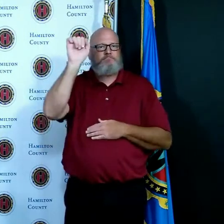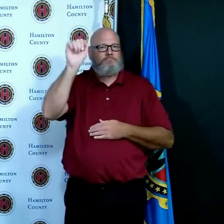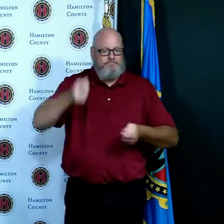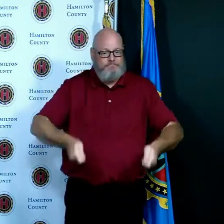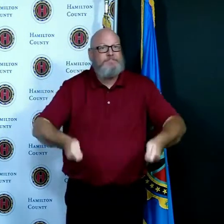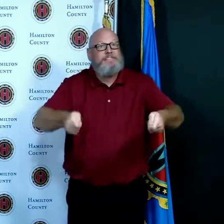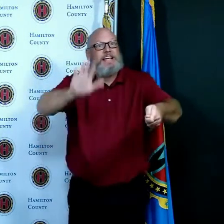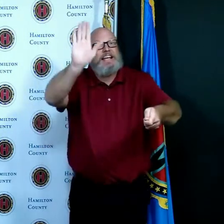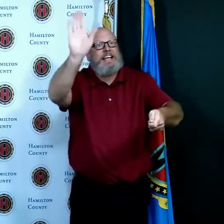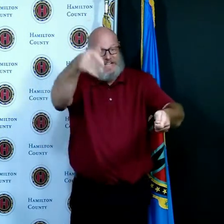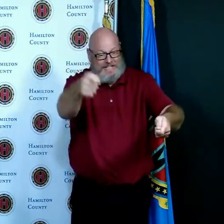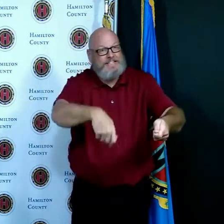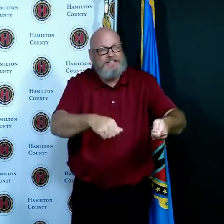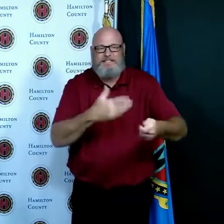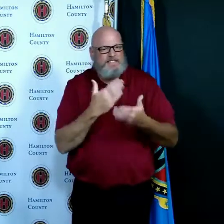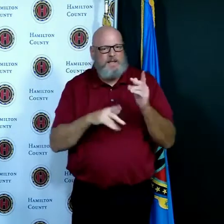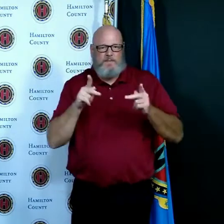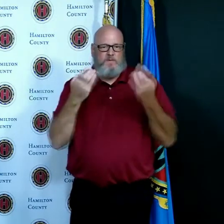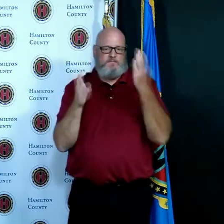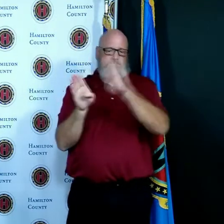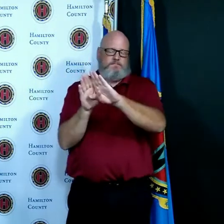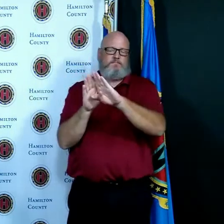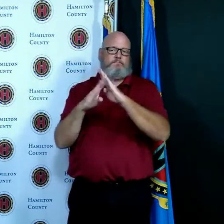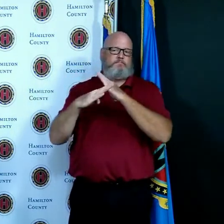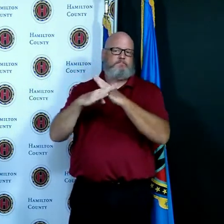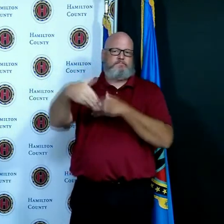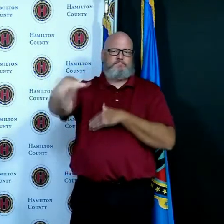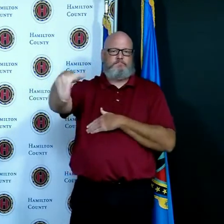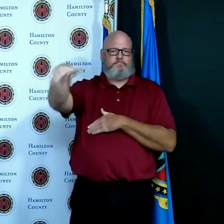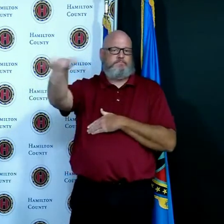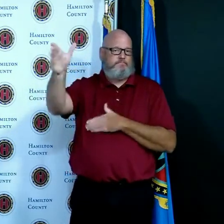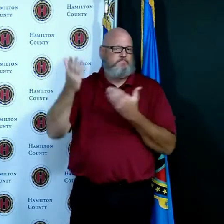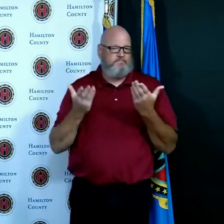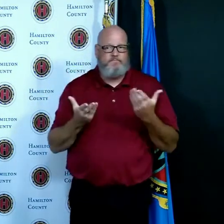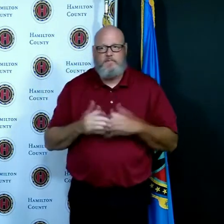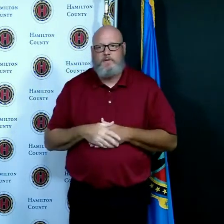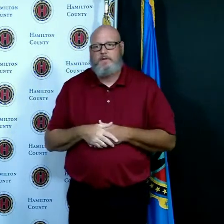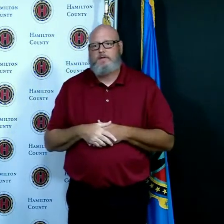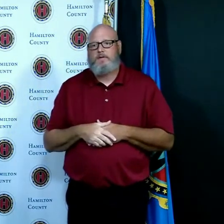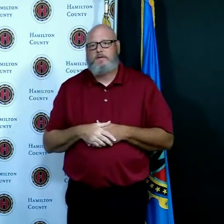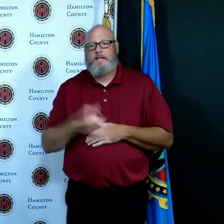I'm asking you to make sure your children aren't going up and bothering that home many people are still isolating